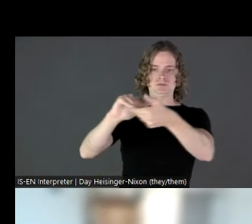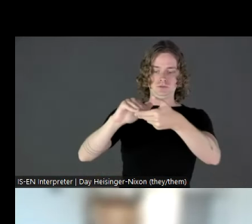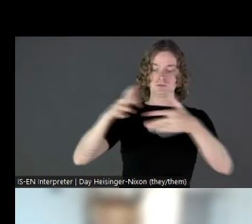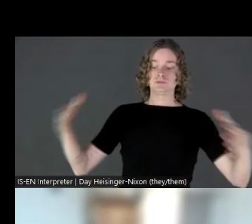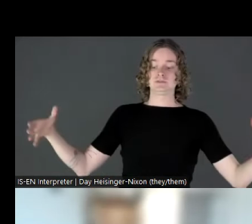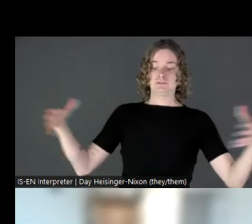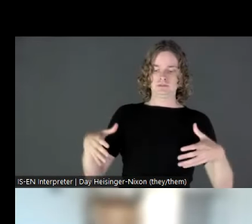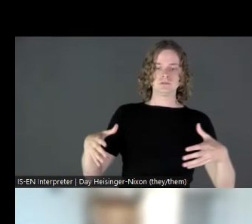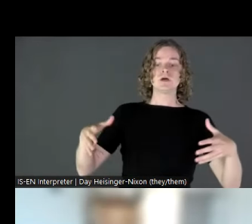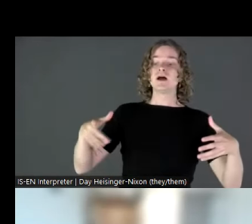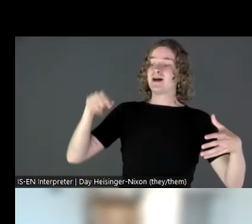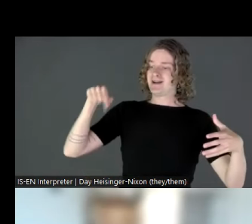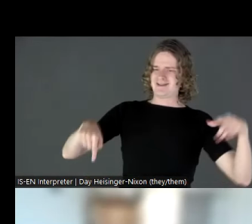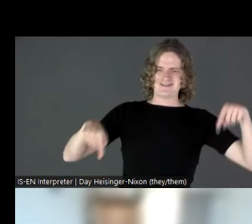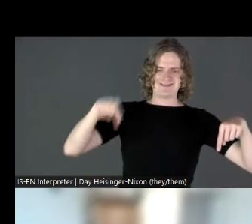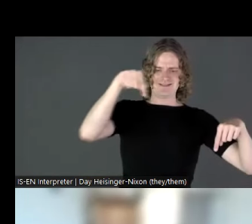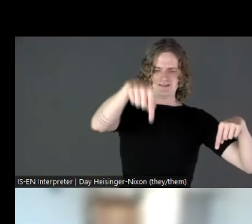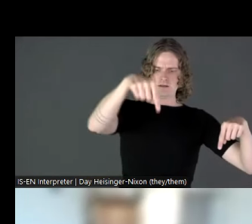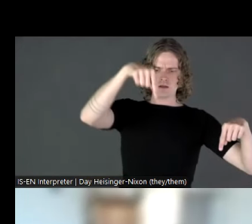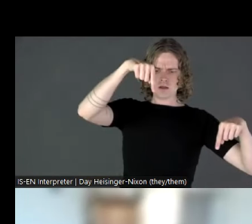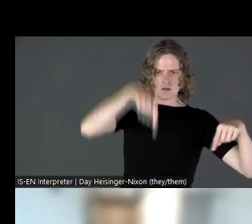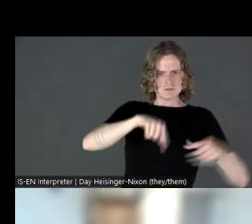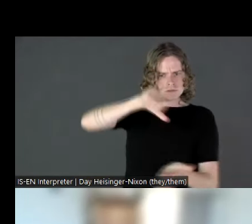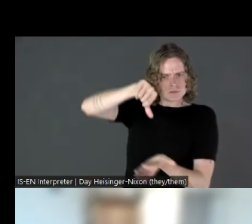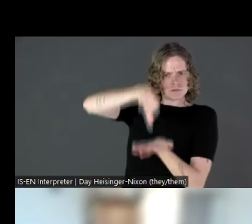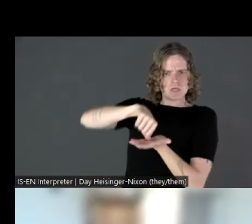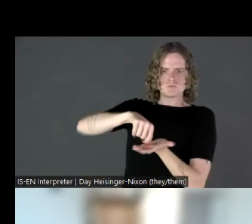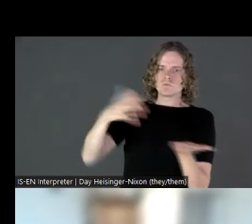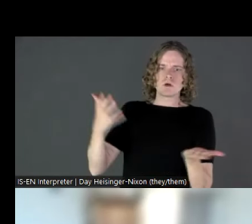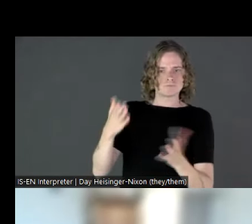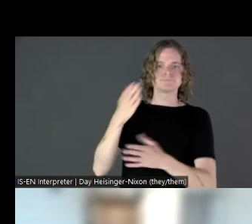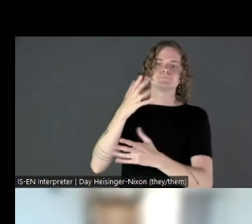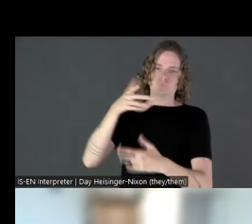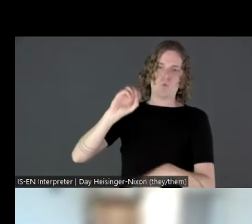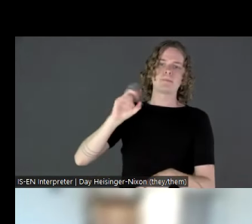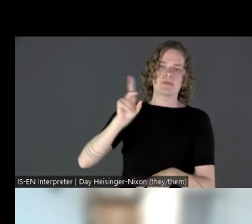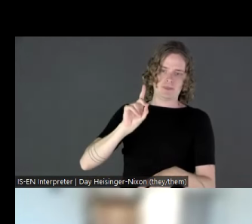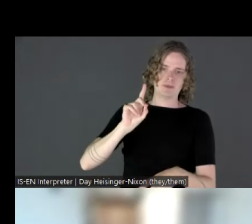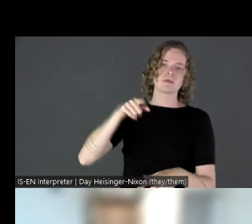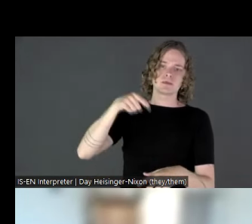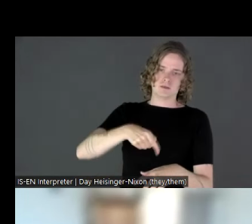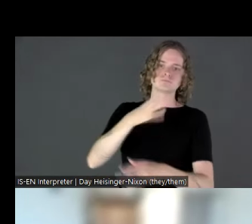We also have a short guide on a question that we get all the time. Which is on budgeting and